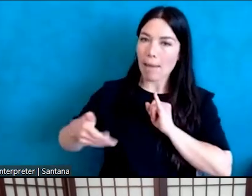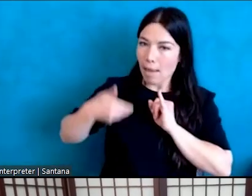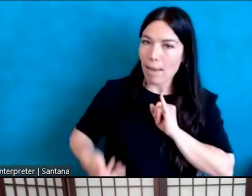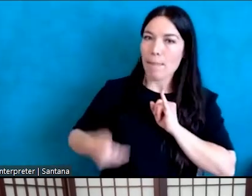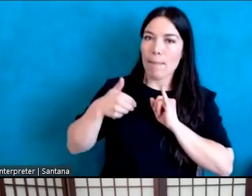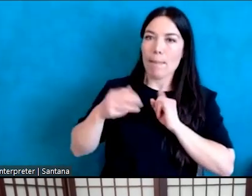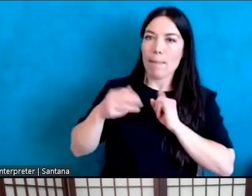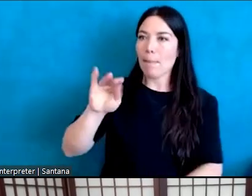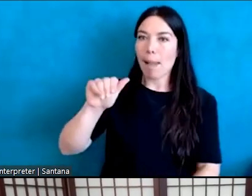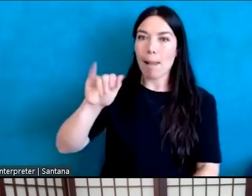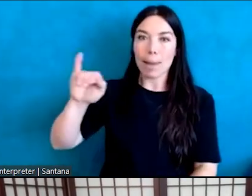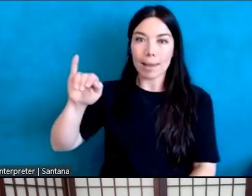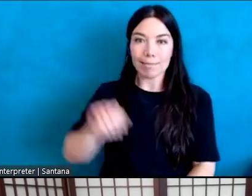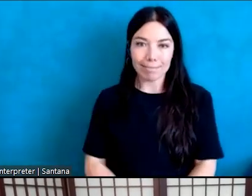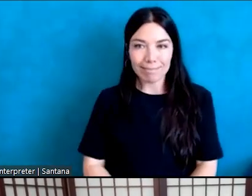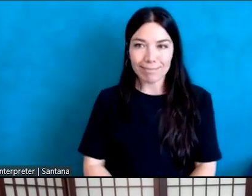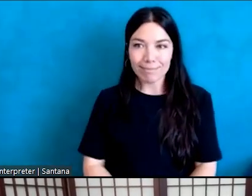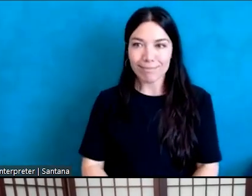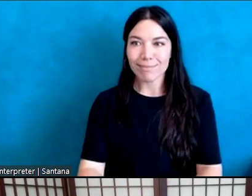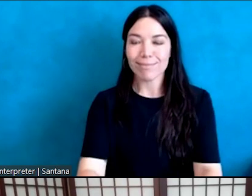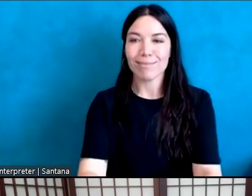When I was a child in the 1980s, I didn't know how to say niila myaamia.